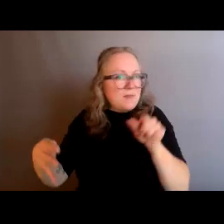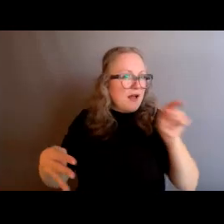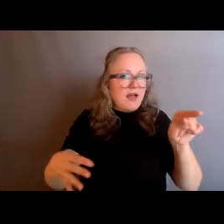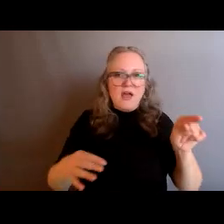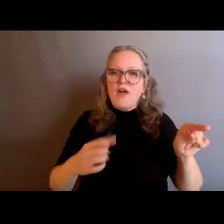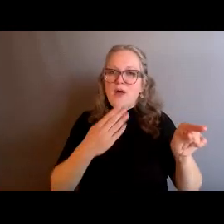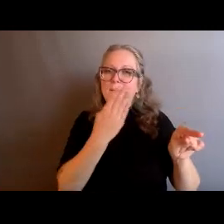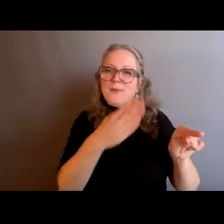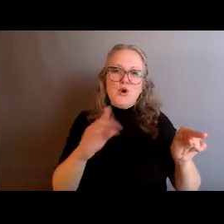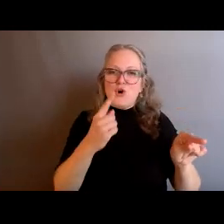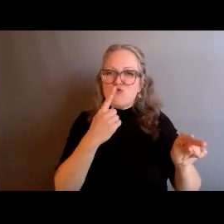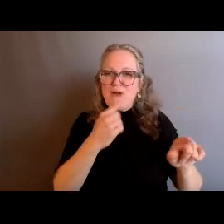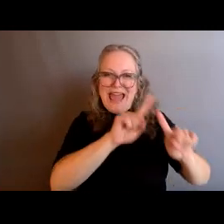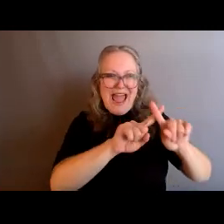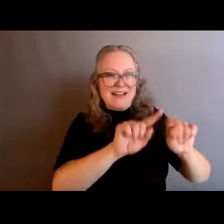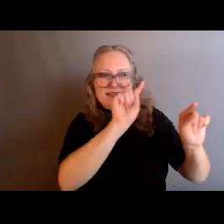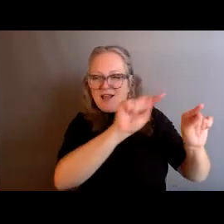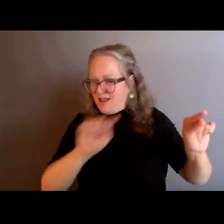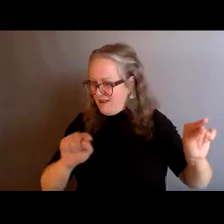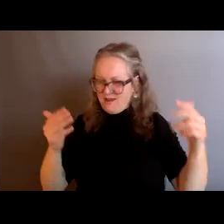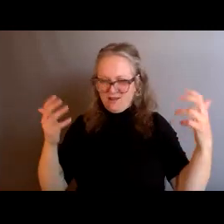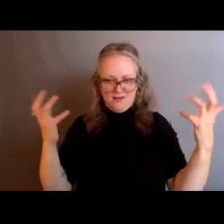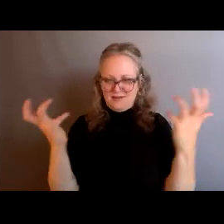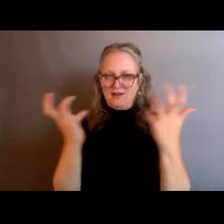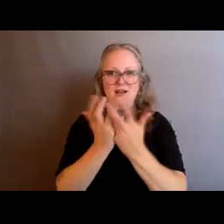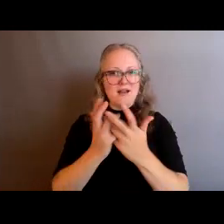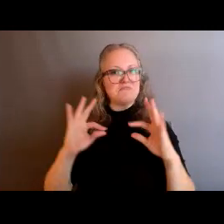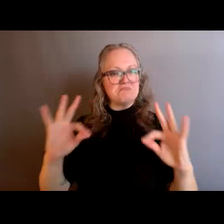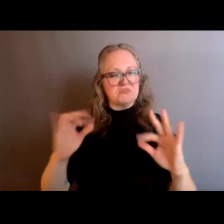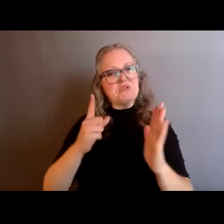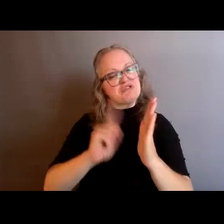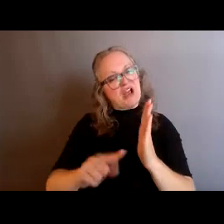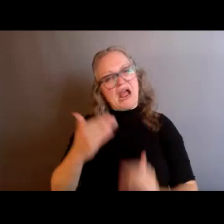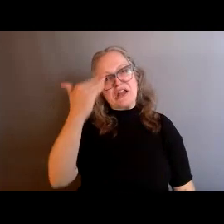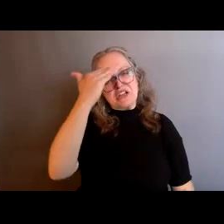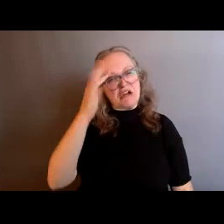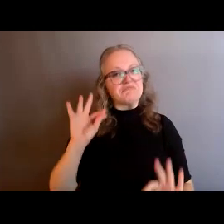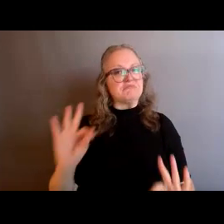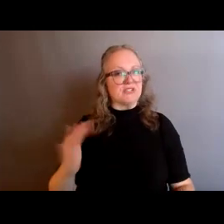so I'll know that that's another cross check when people line on hearing test, they don't.